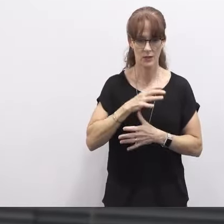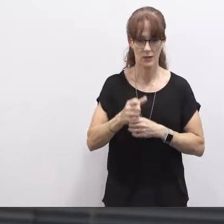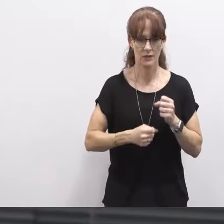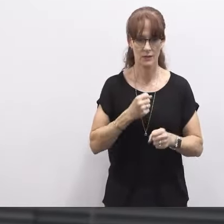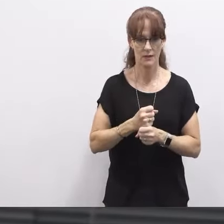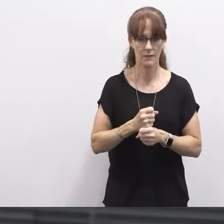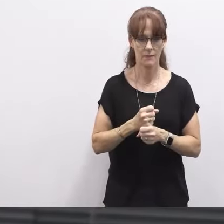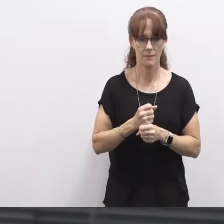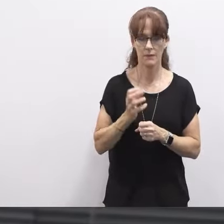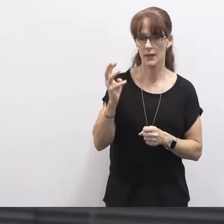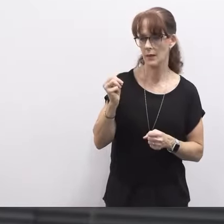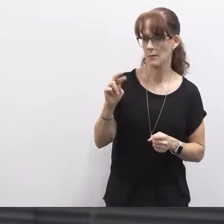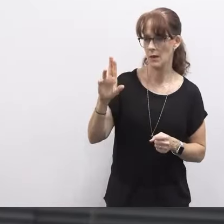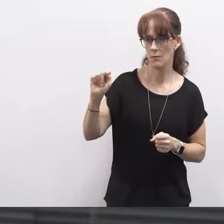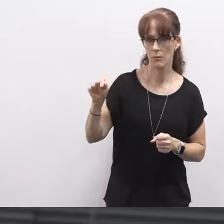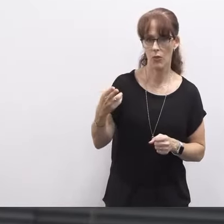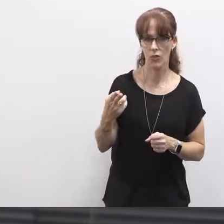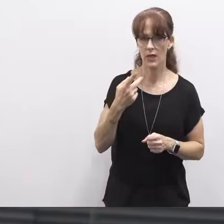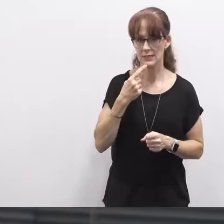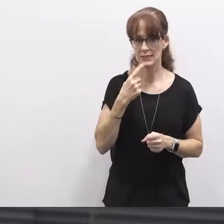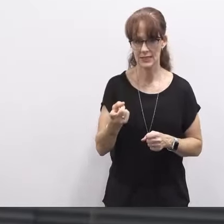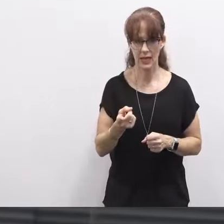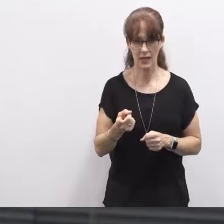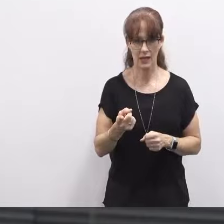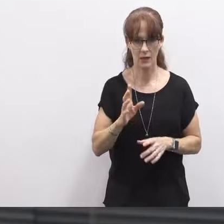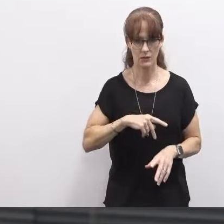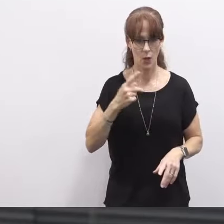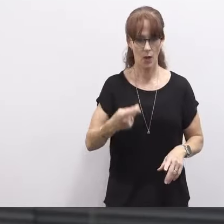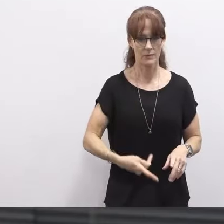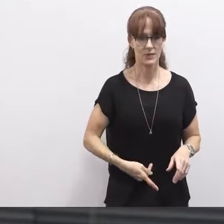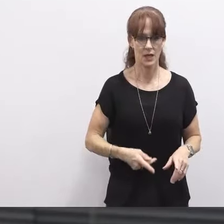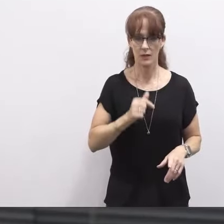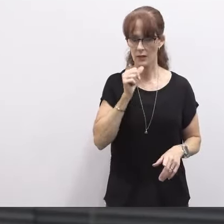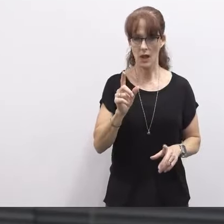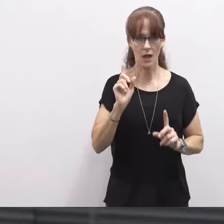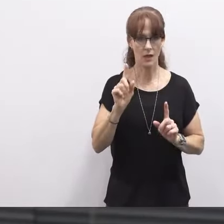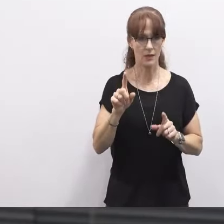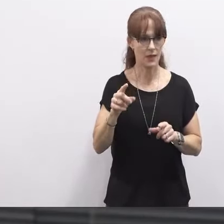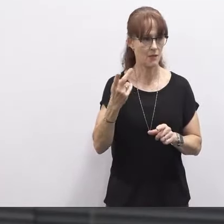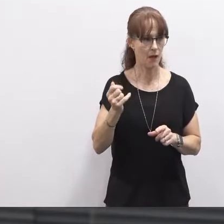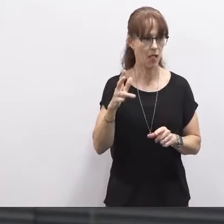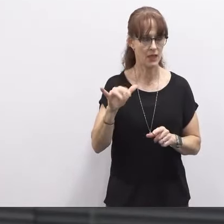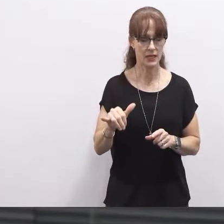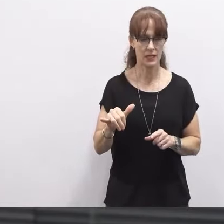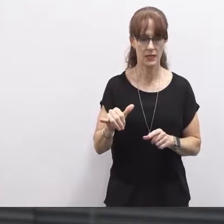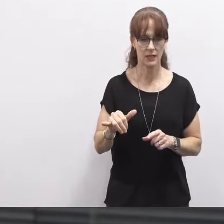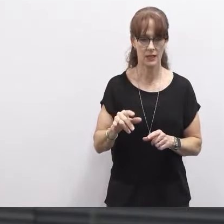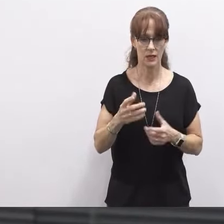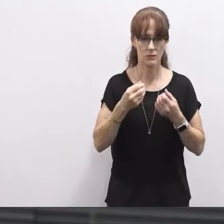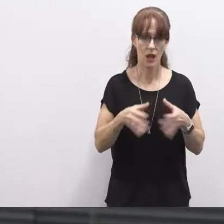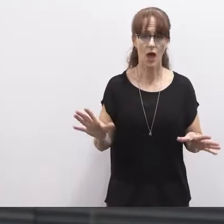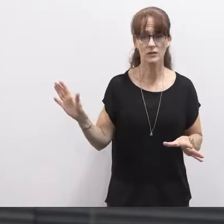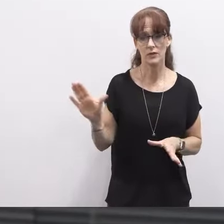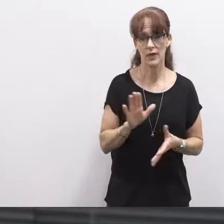Mr. Puth, even personally called me to say that he was so upset that she was not at Poly there, and that it was a loss to their school.